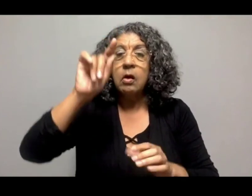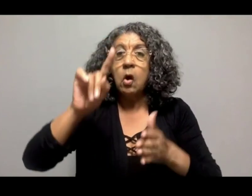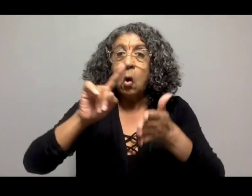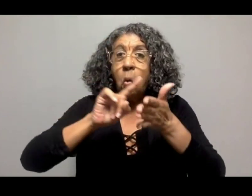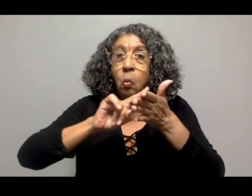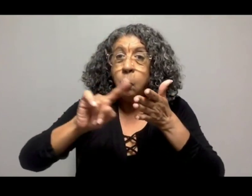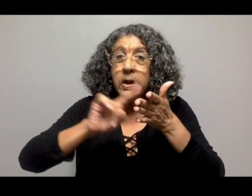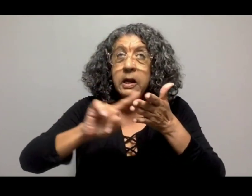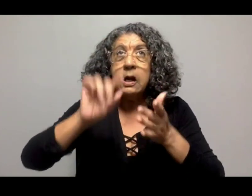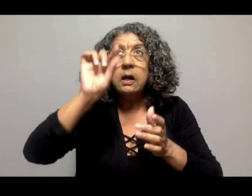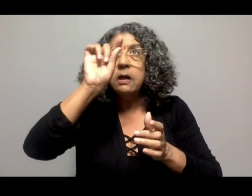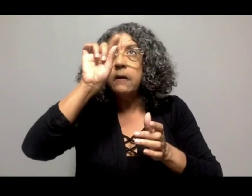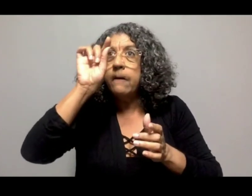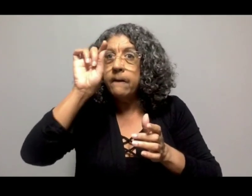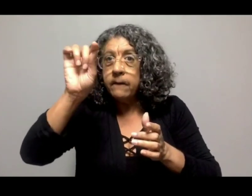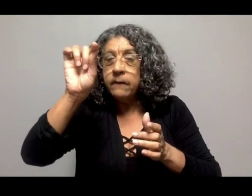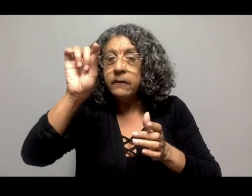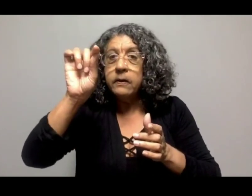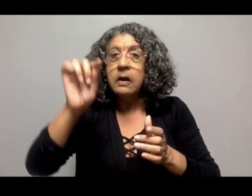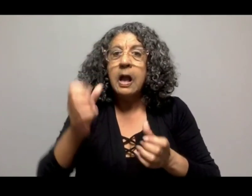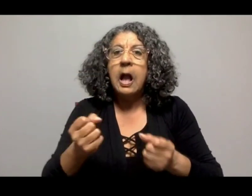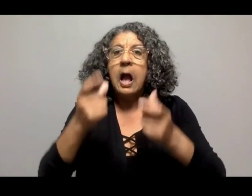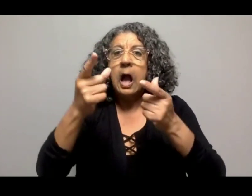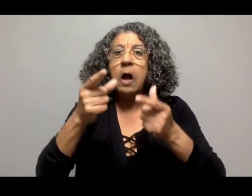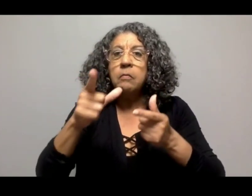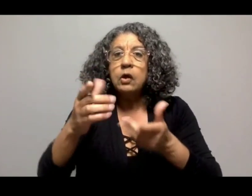and then they'll know how much